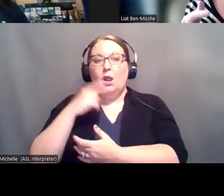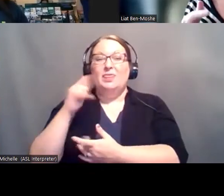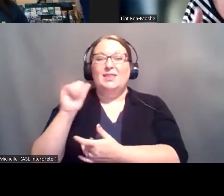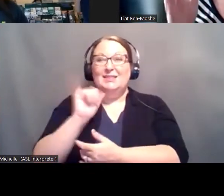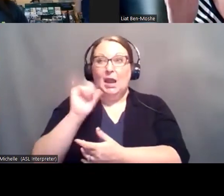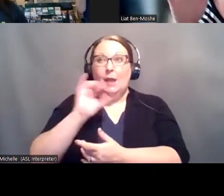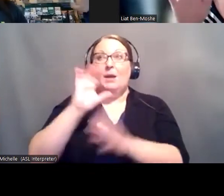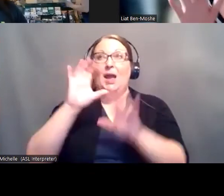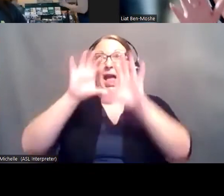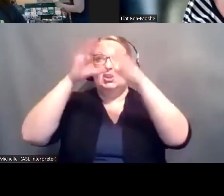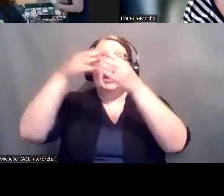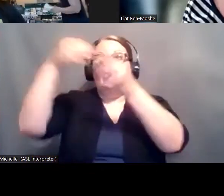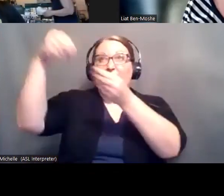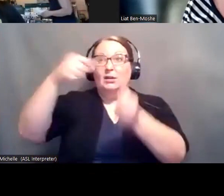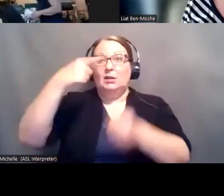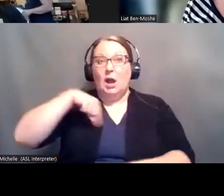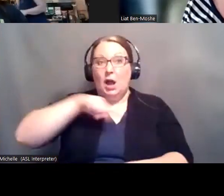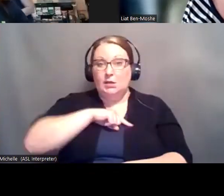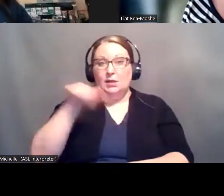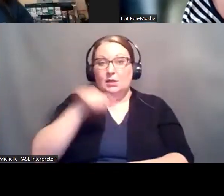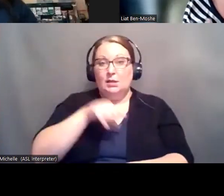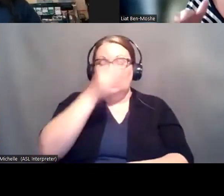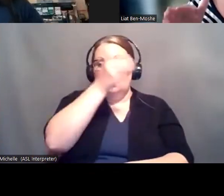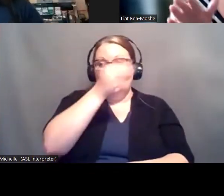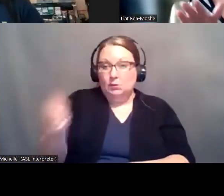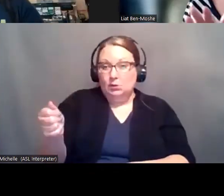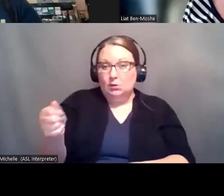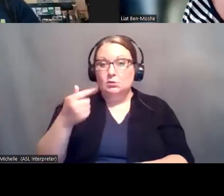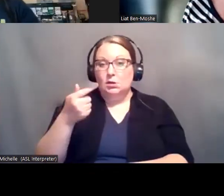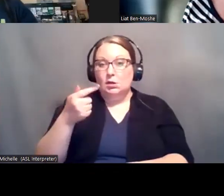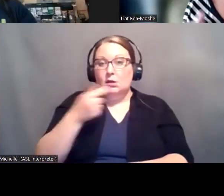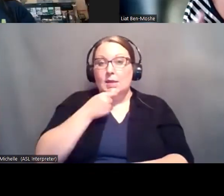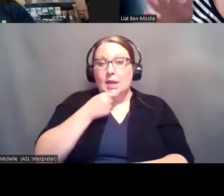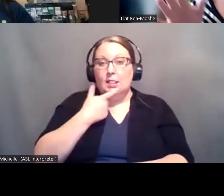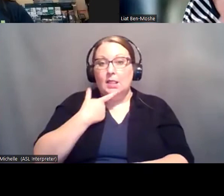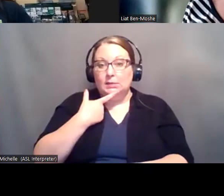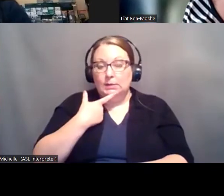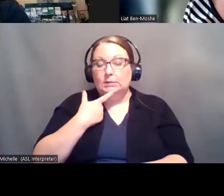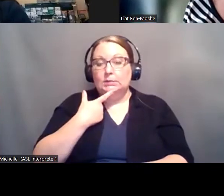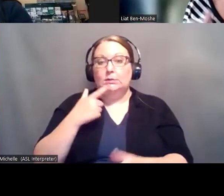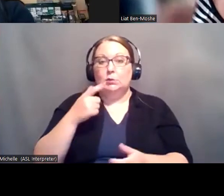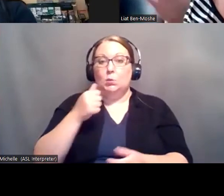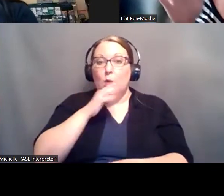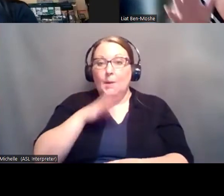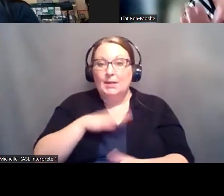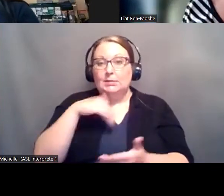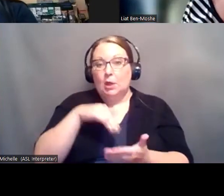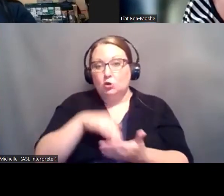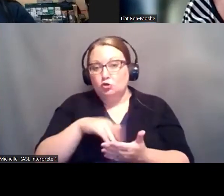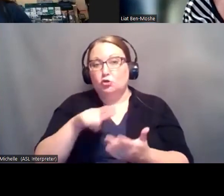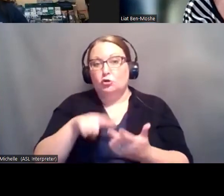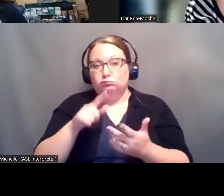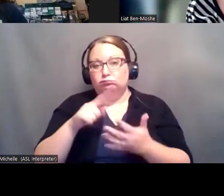that funded the Gay and Lesbian Cultural Center, the Women's Center, and so on and so on,